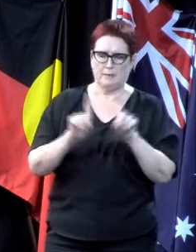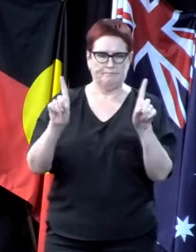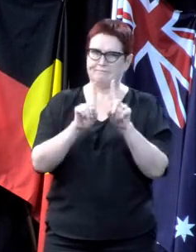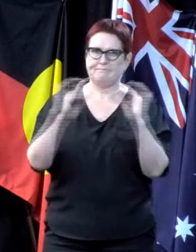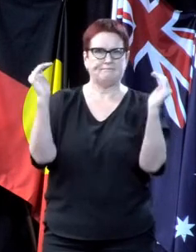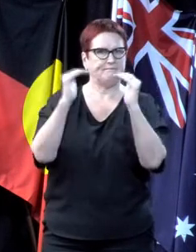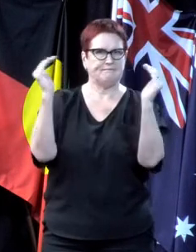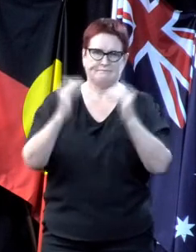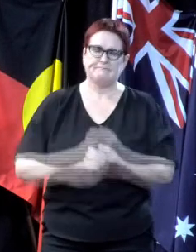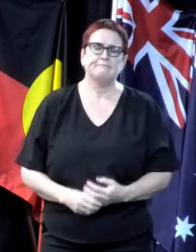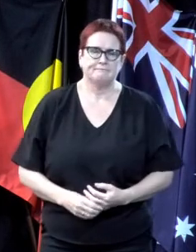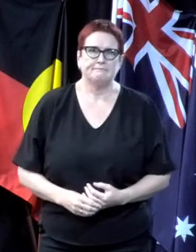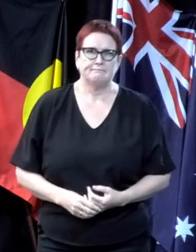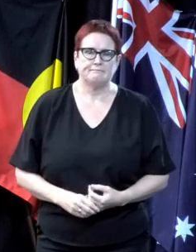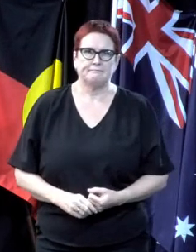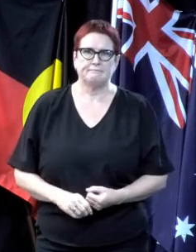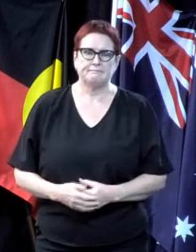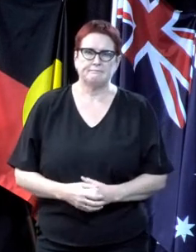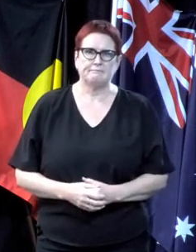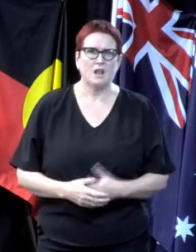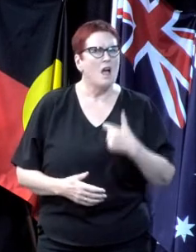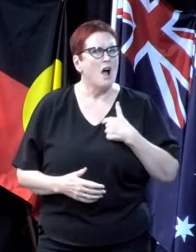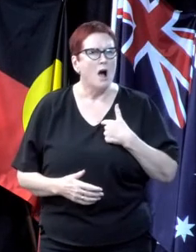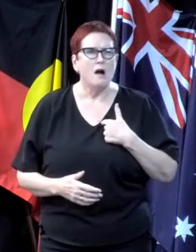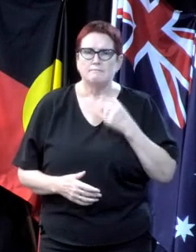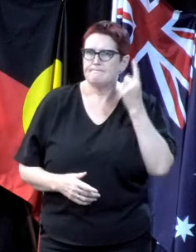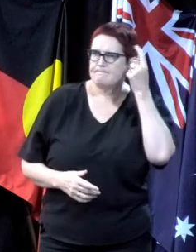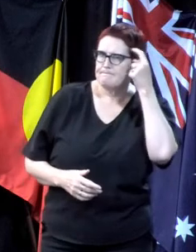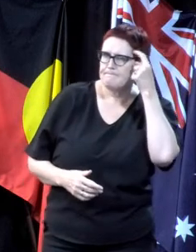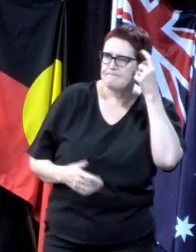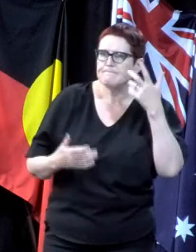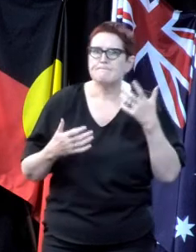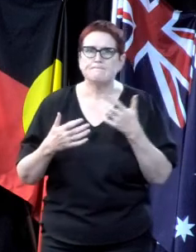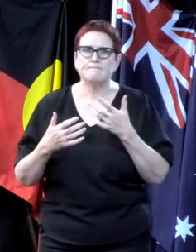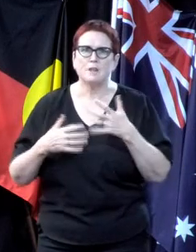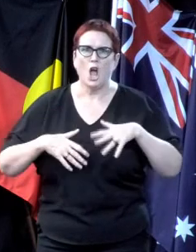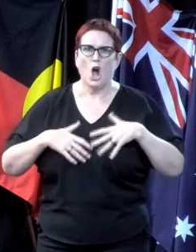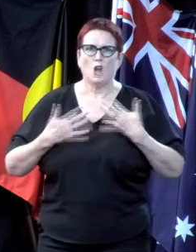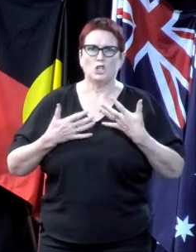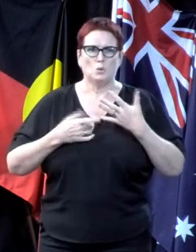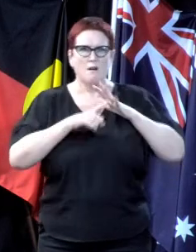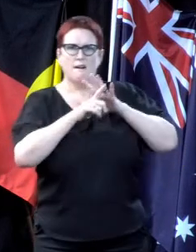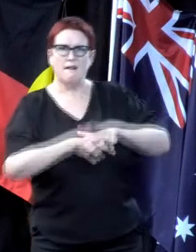I was very conscious of not dominating the amount of time that I provided